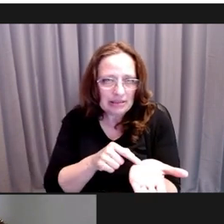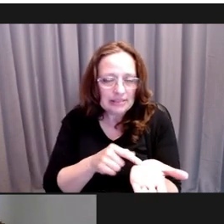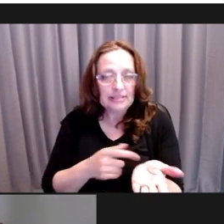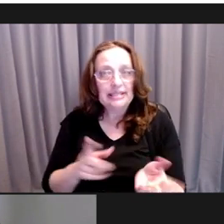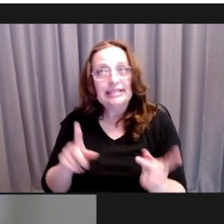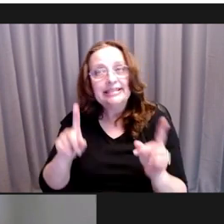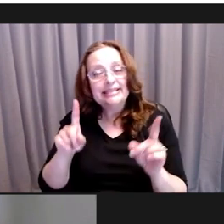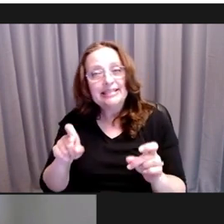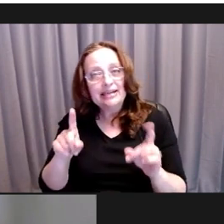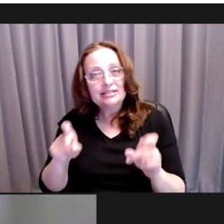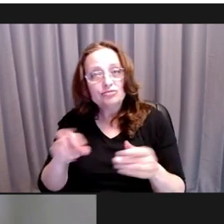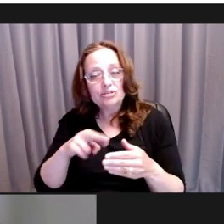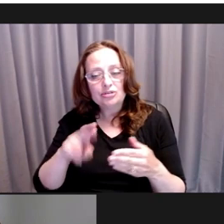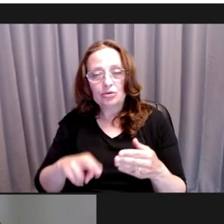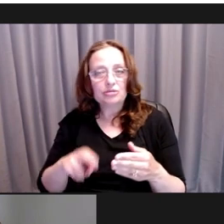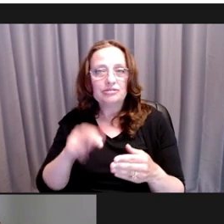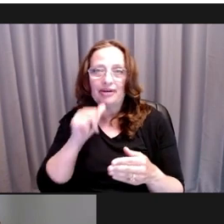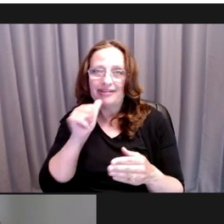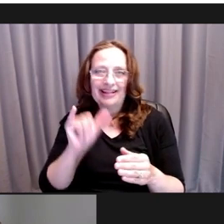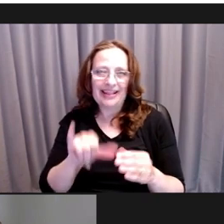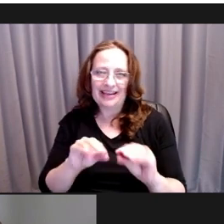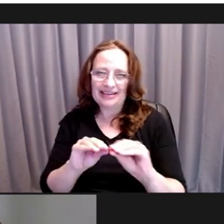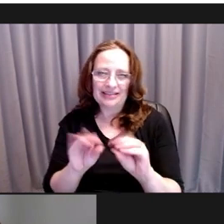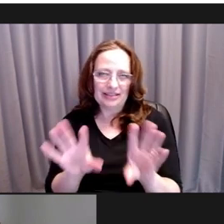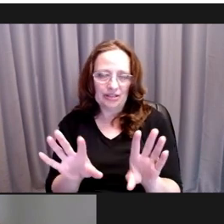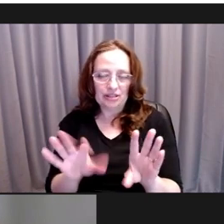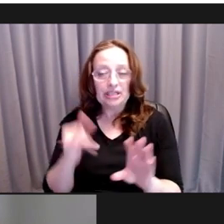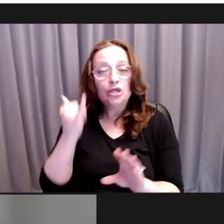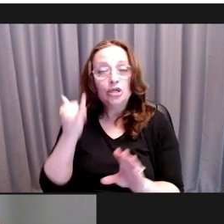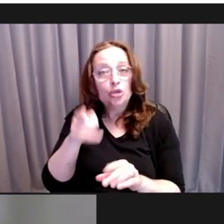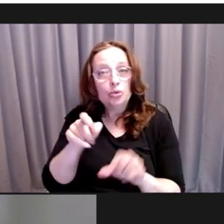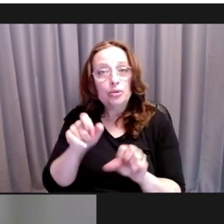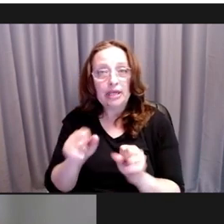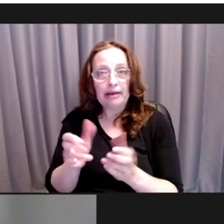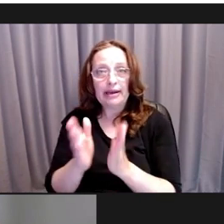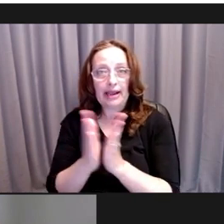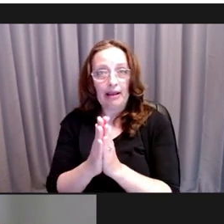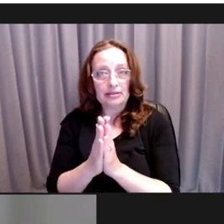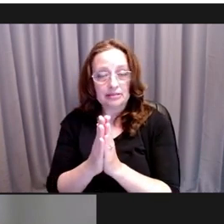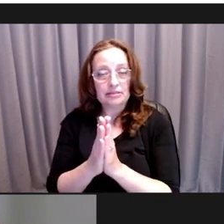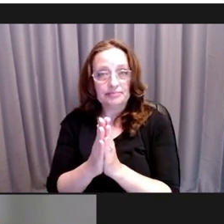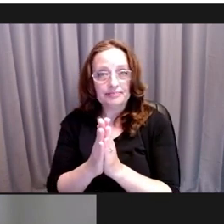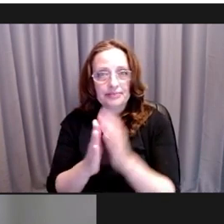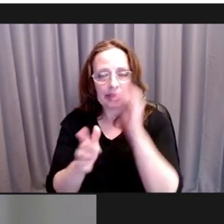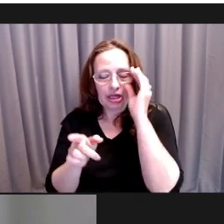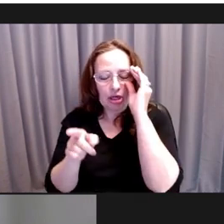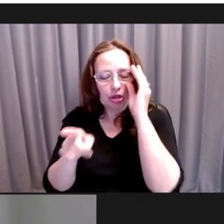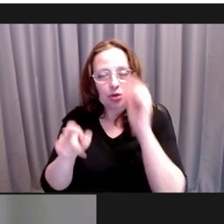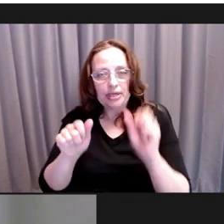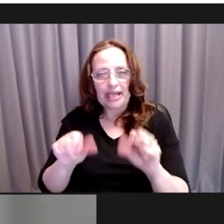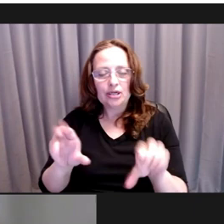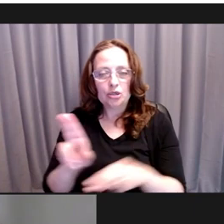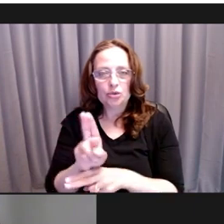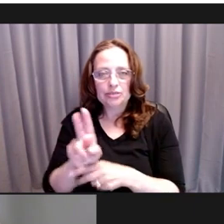can ask about. If that's a consideration. Running PCR on the dried blood spot. But the yield from